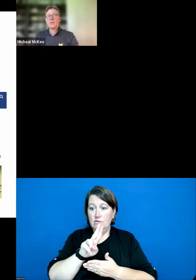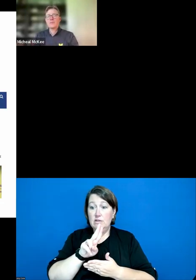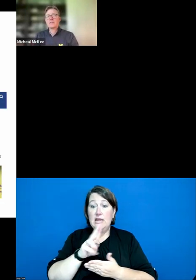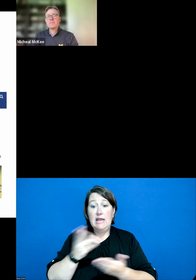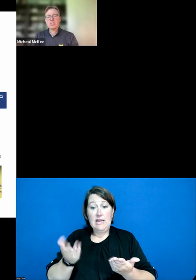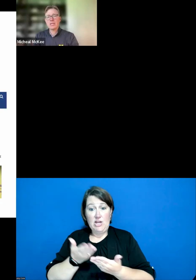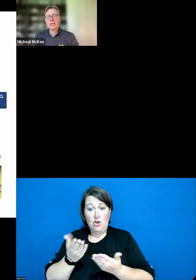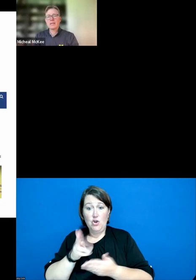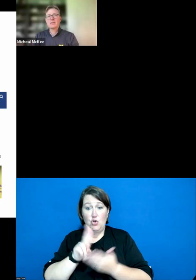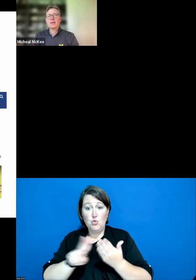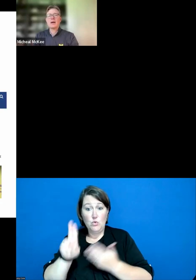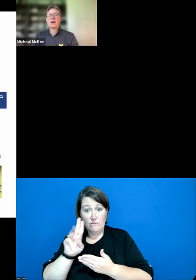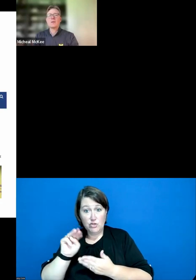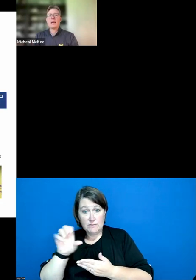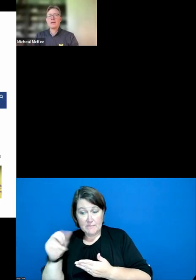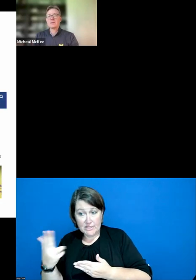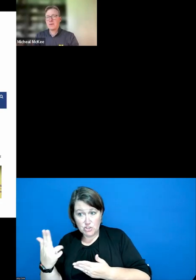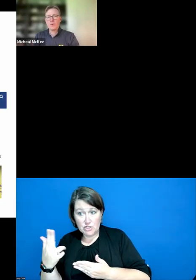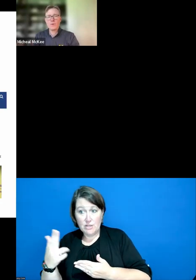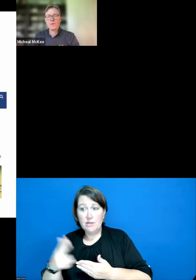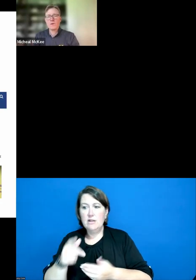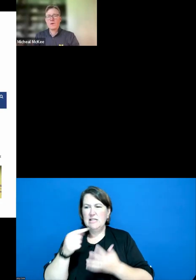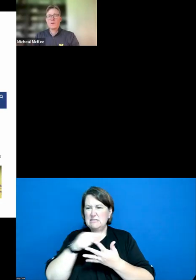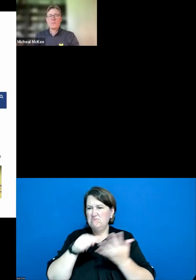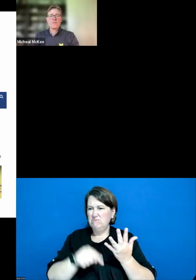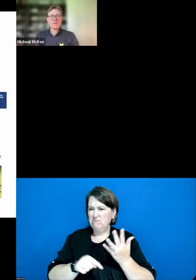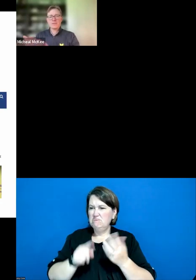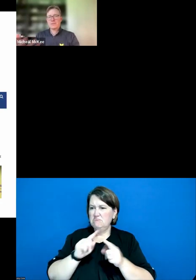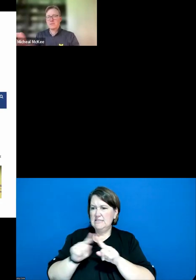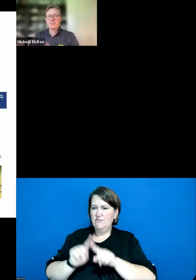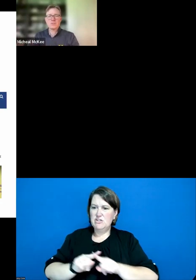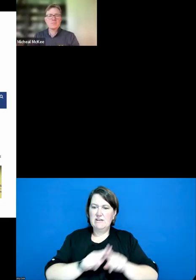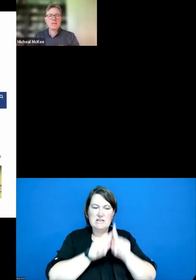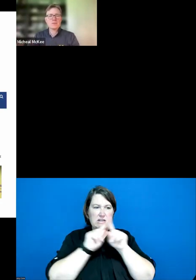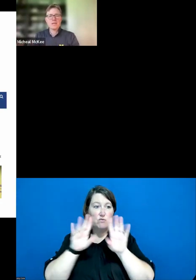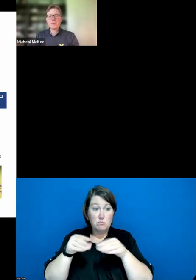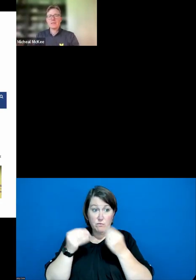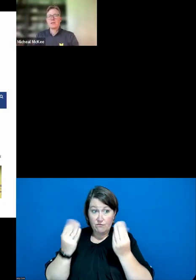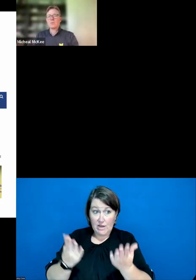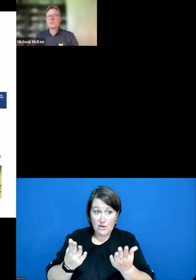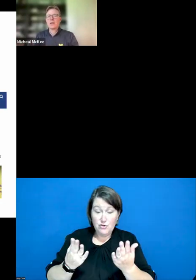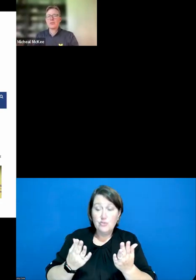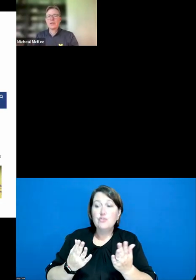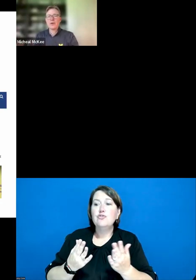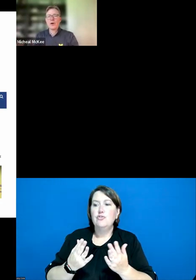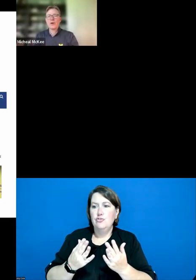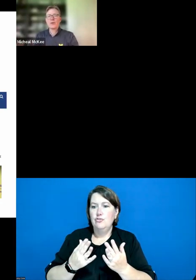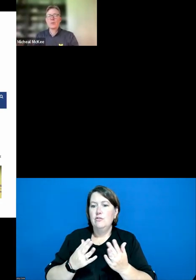University of Michigan and several providers, you know, same as with doctor Earhart.